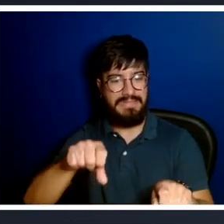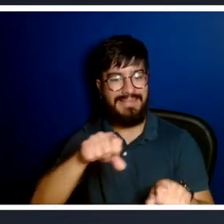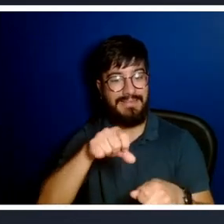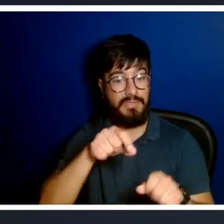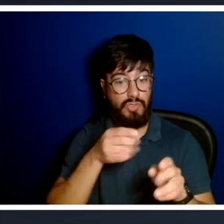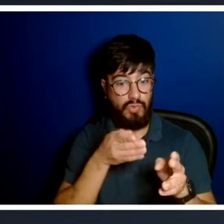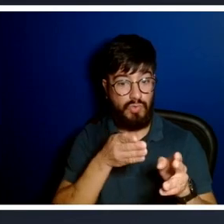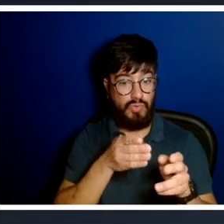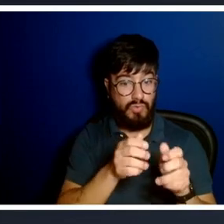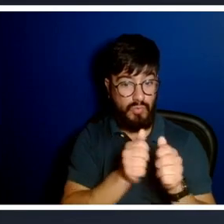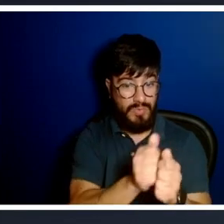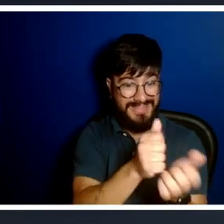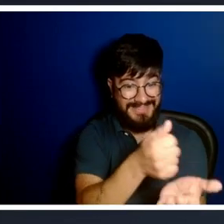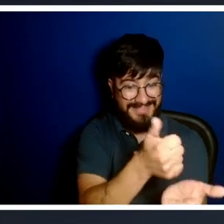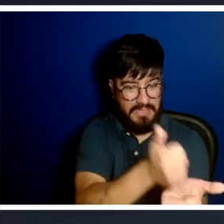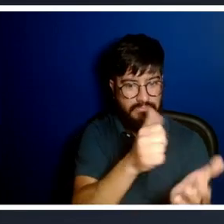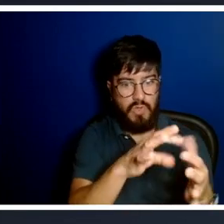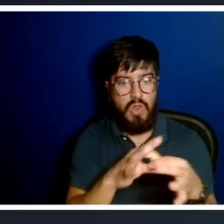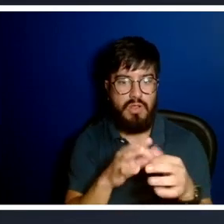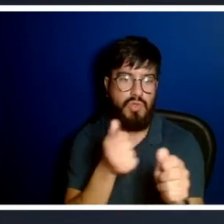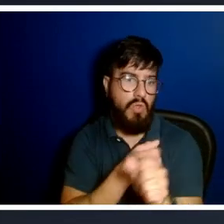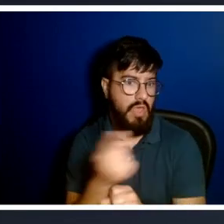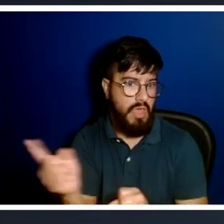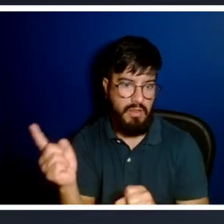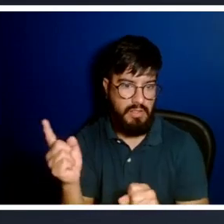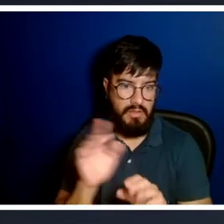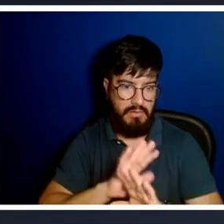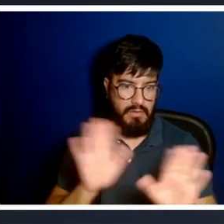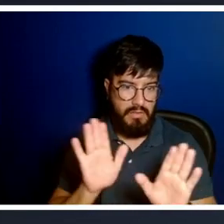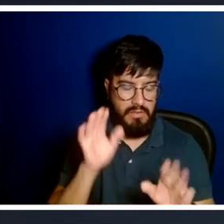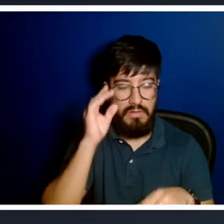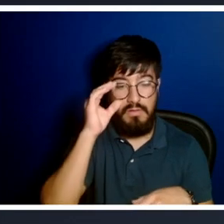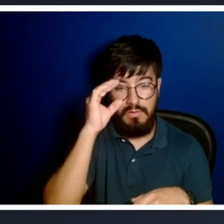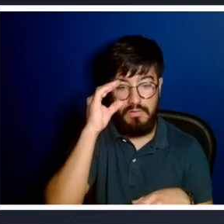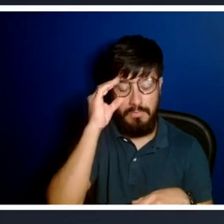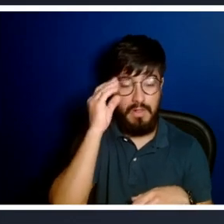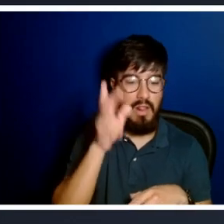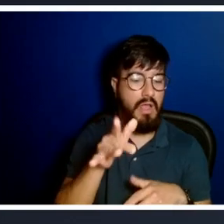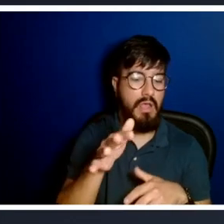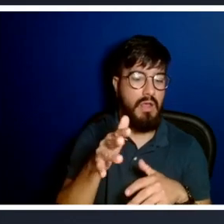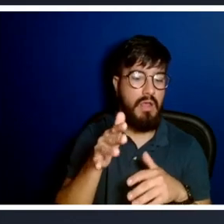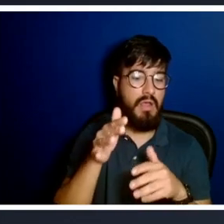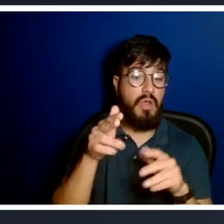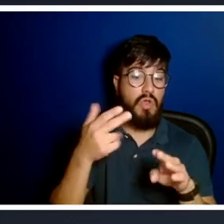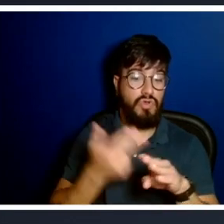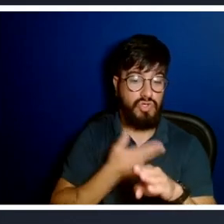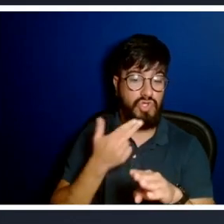objects and postage stamps and also to children's books to provide an engaging and accessible